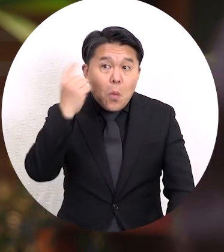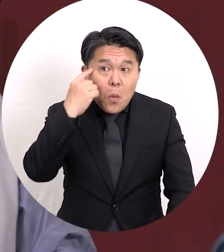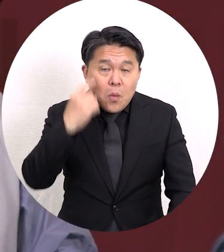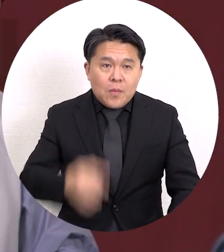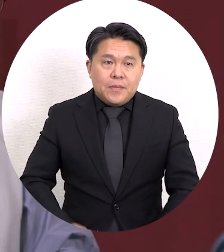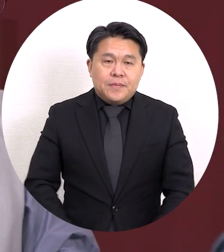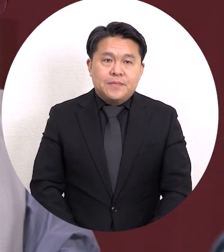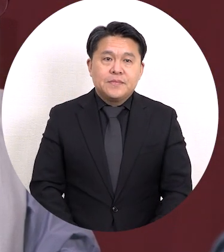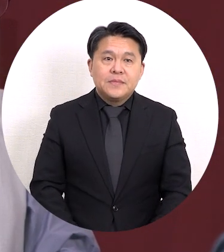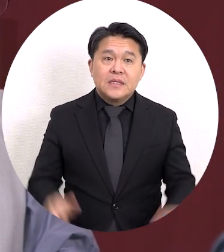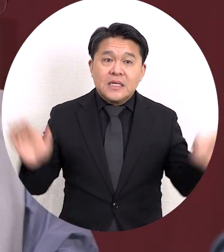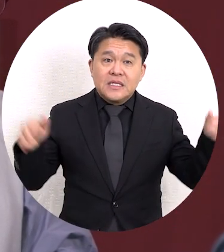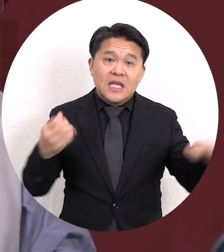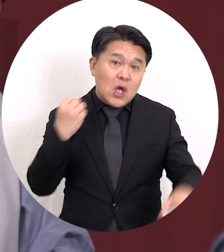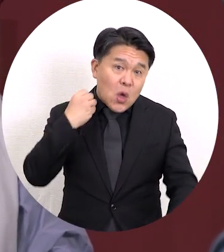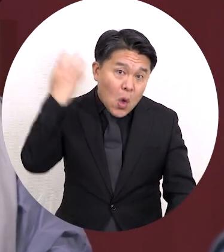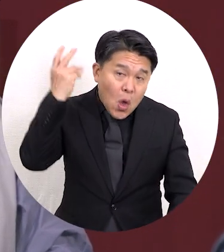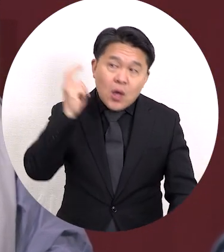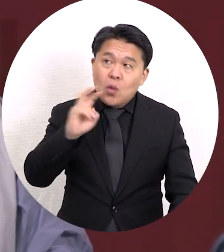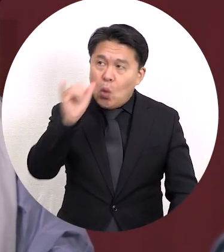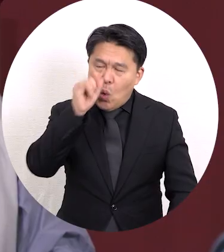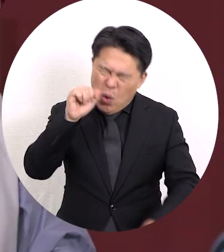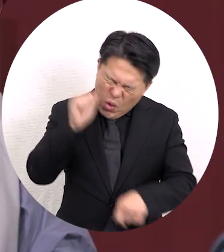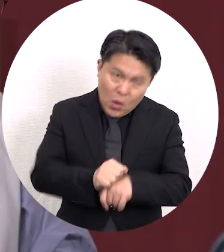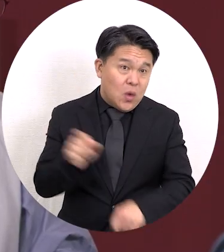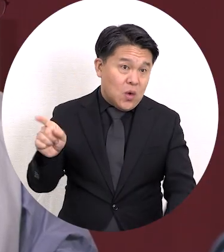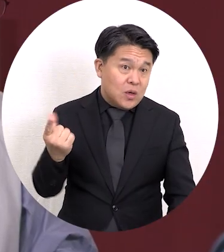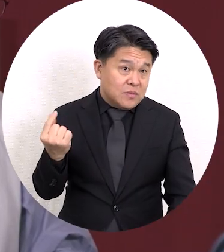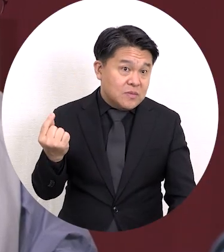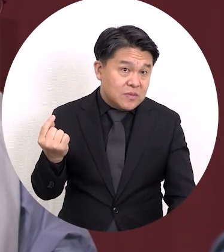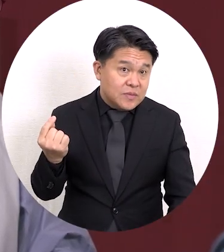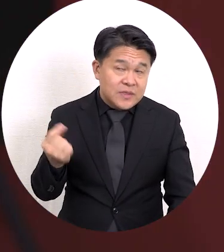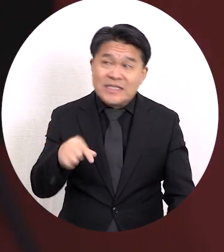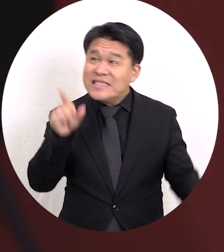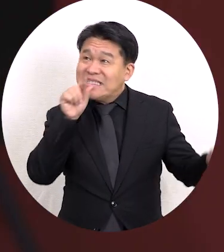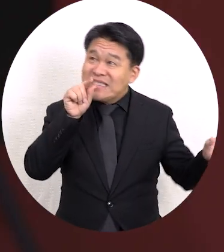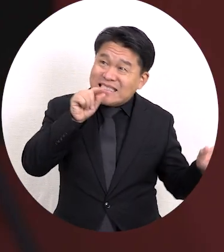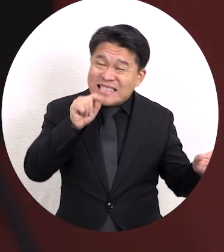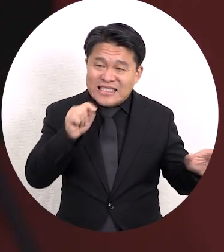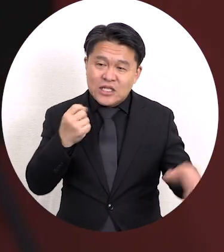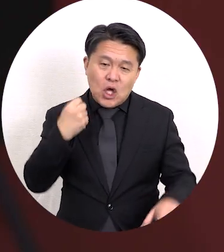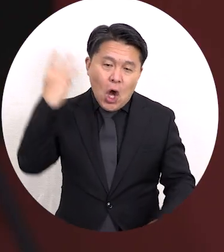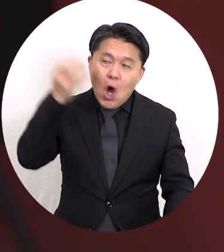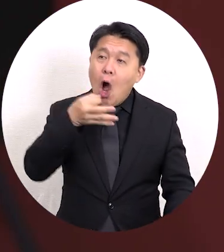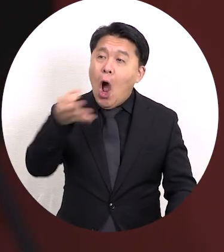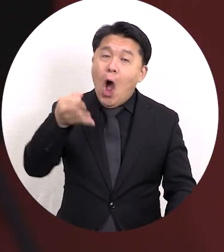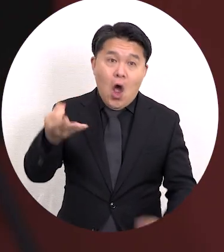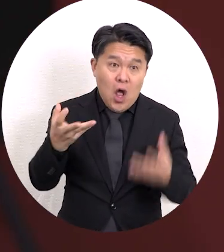birds and whales are known for their incredible songs. But, unlike them,